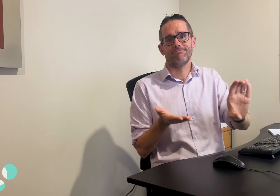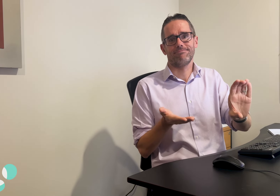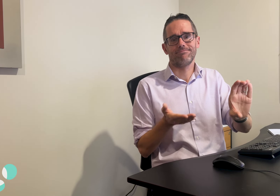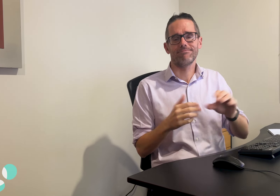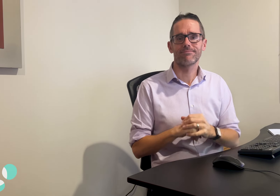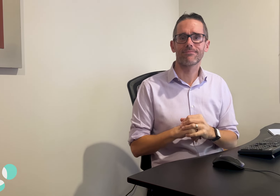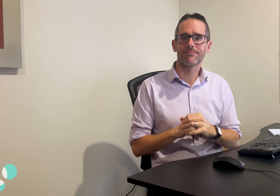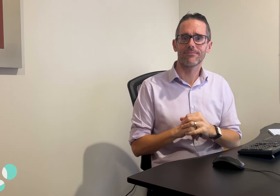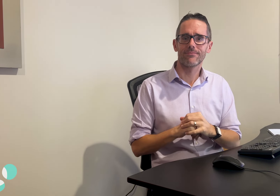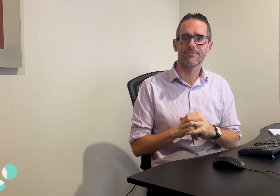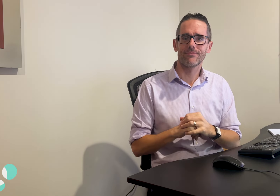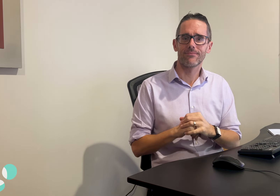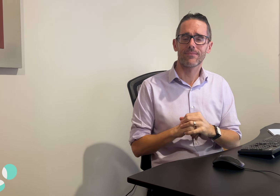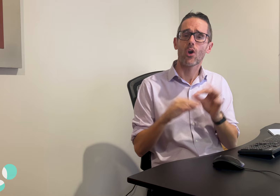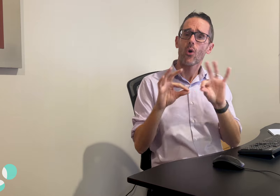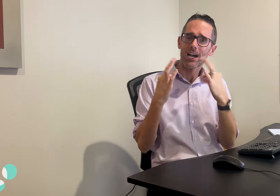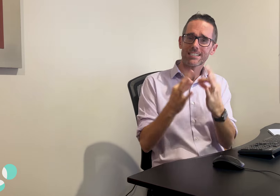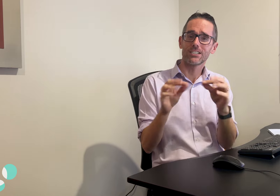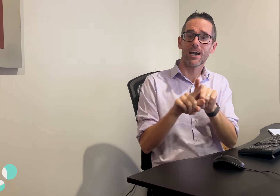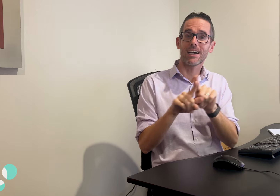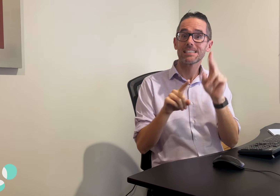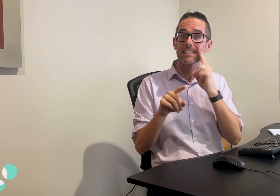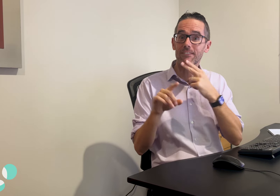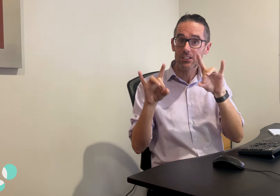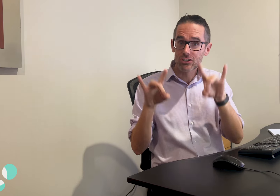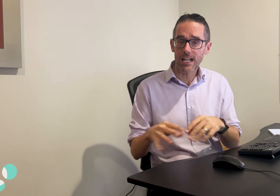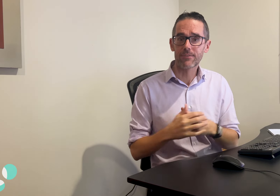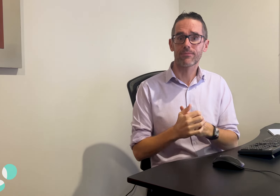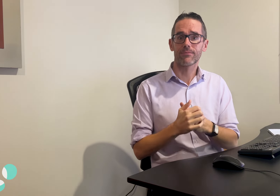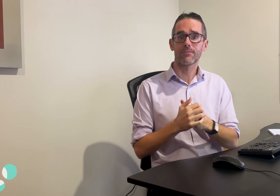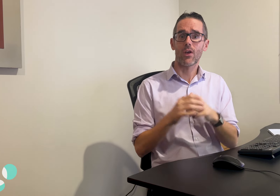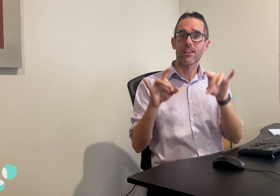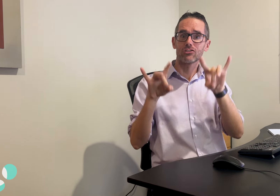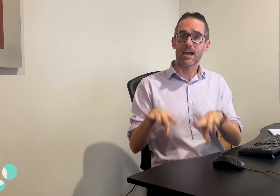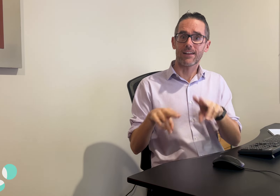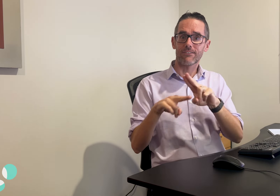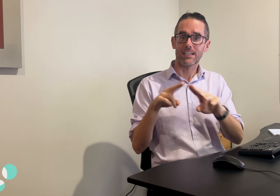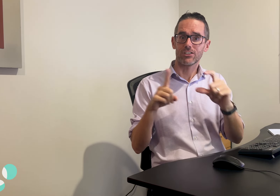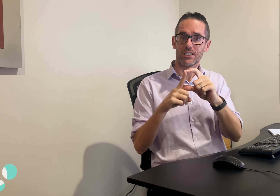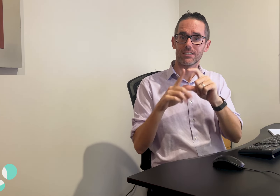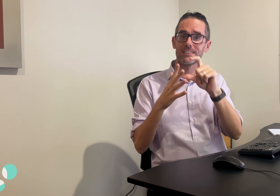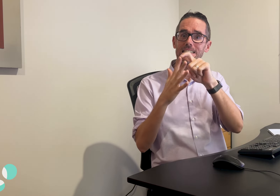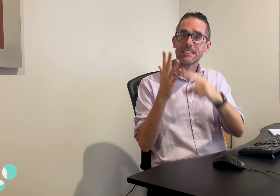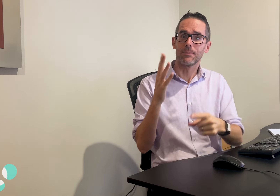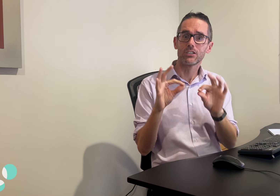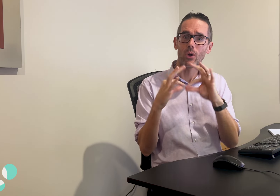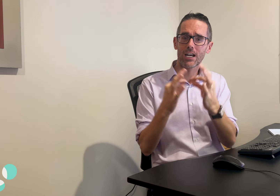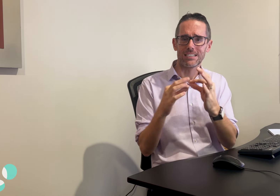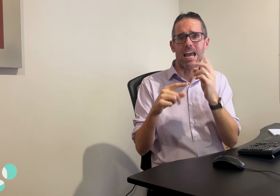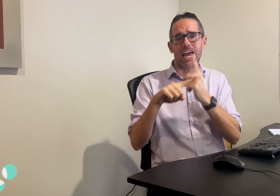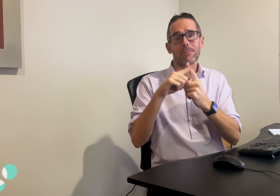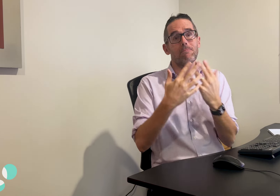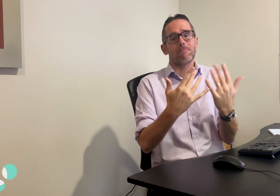We now see individualised funding organisations like Deaf Australia, the Australian Federation of Disability Organisations